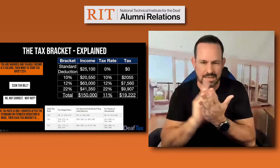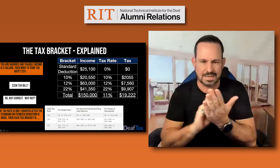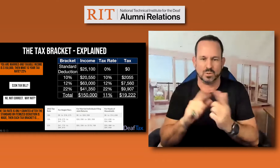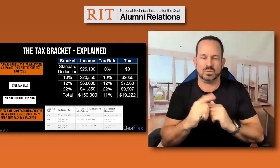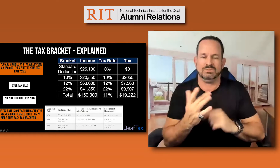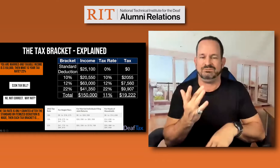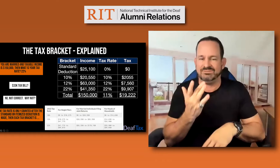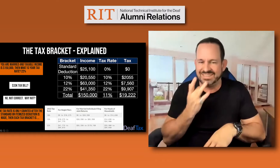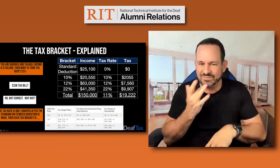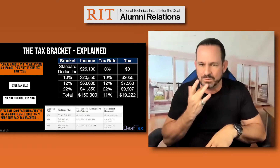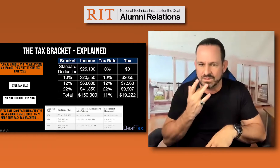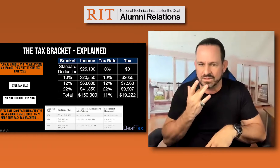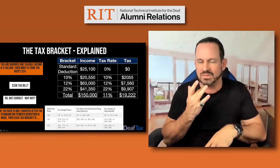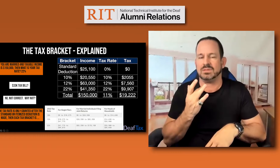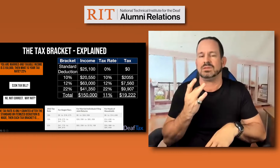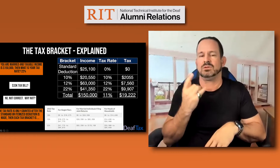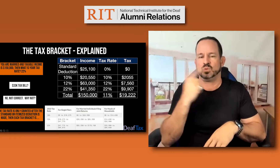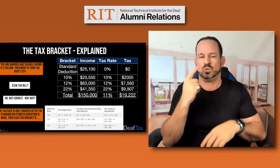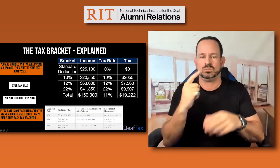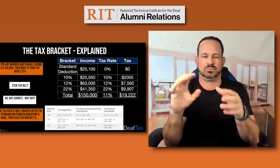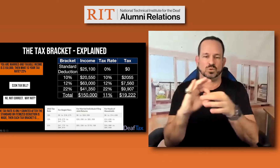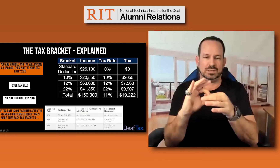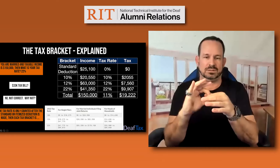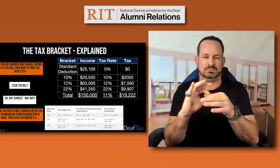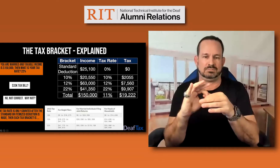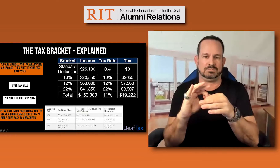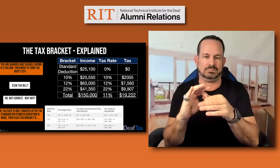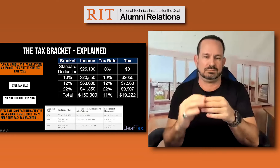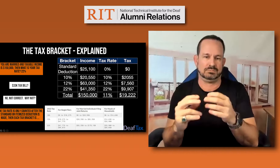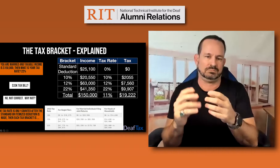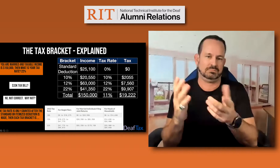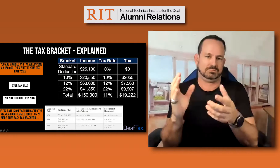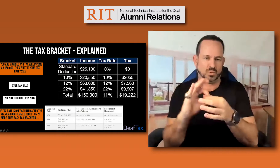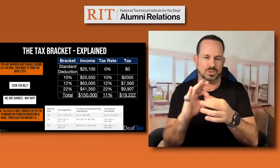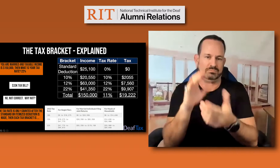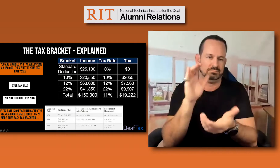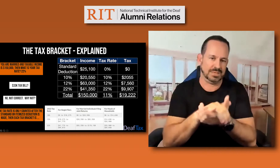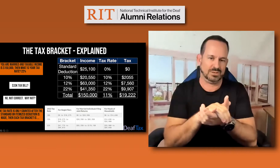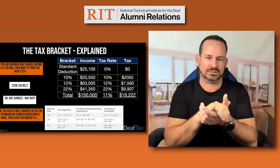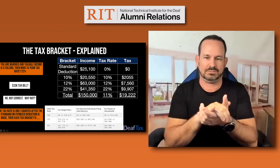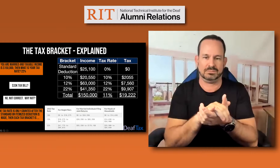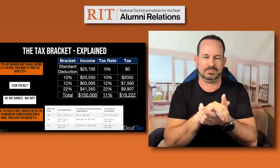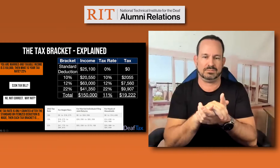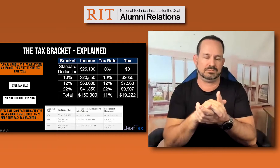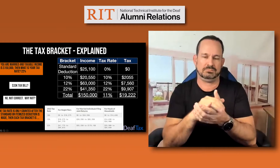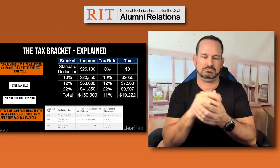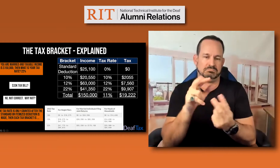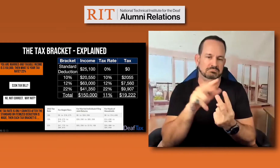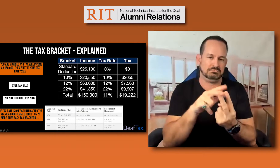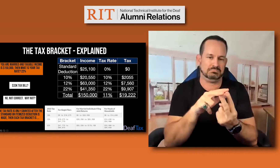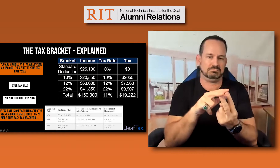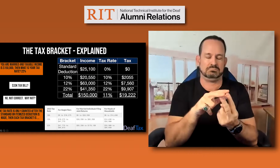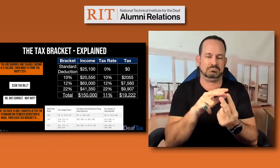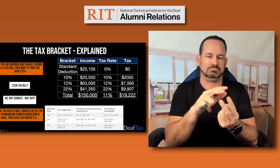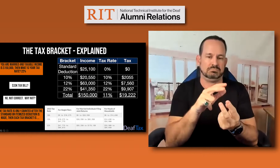The tax code is set to benefit those people who are married.